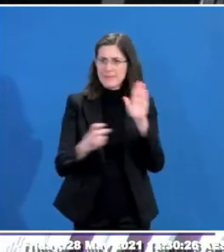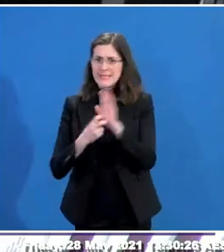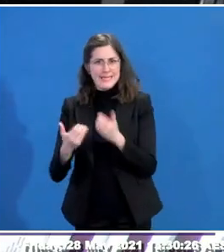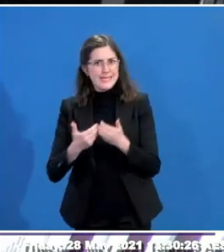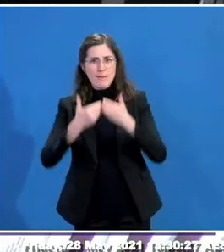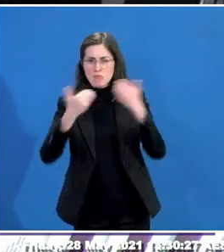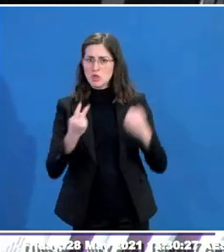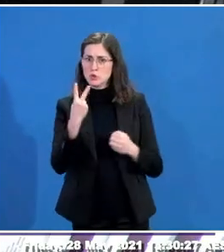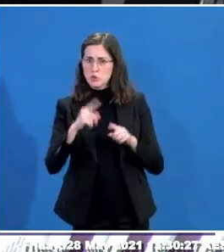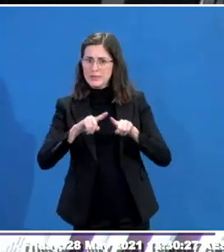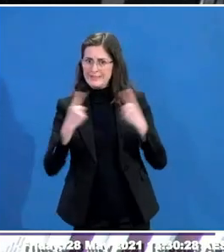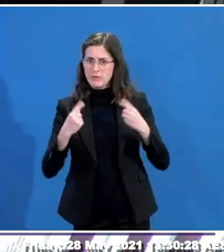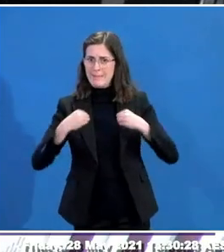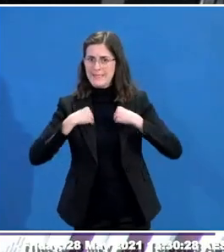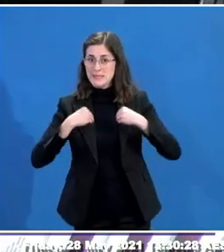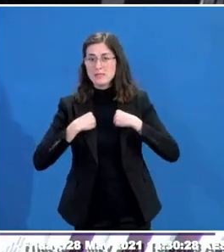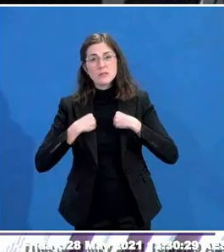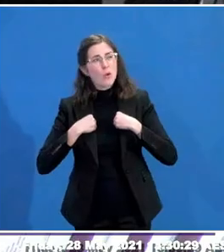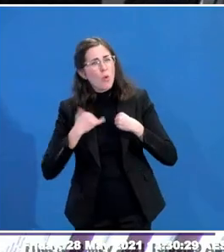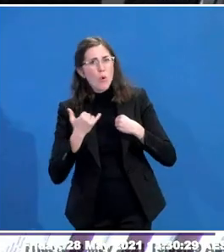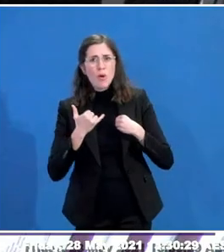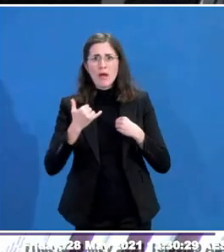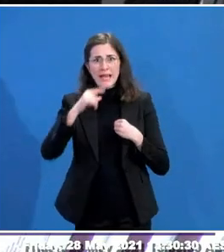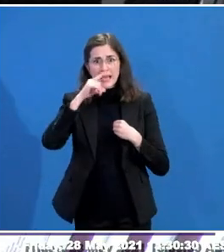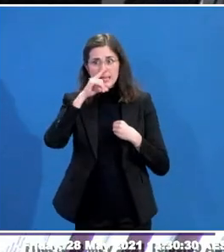companies, or does there need to be a more actual separation in terms